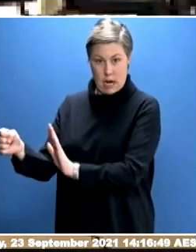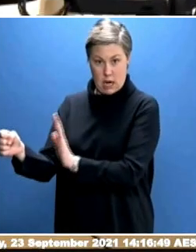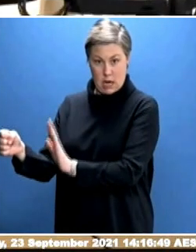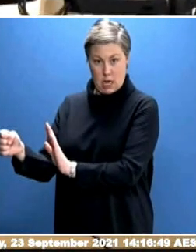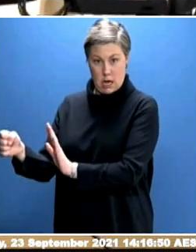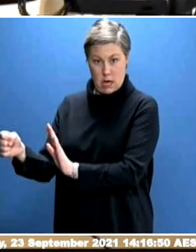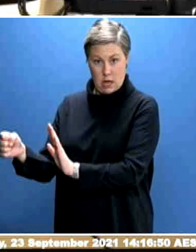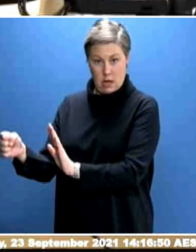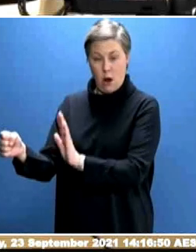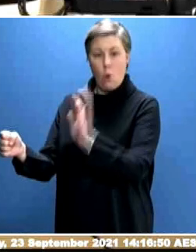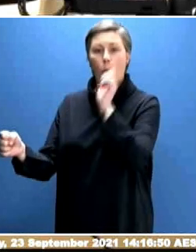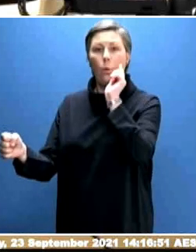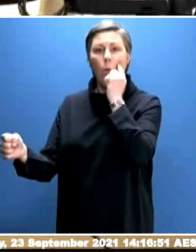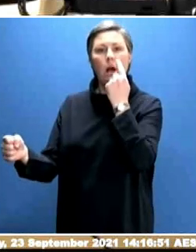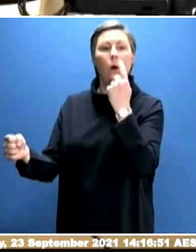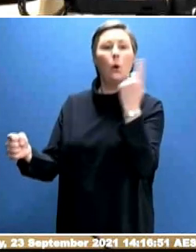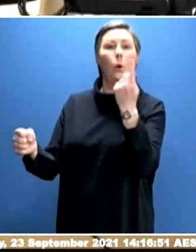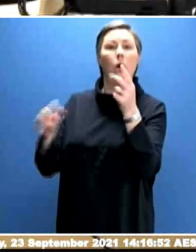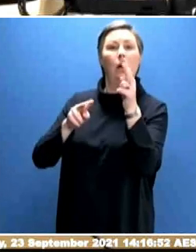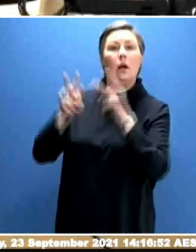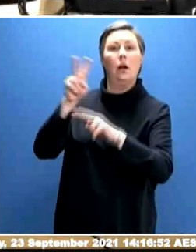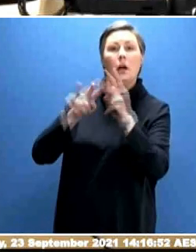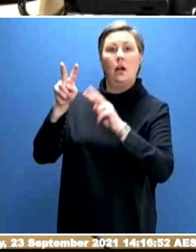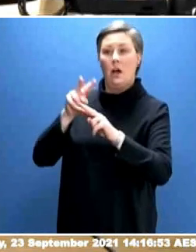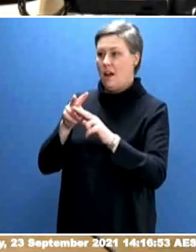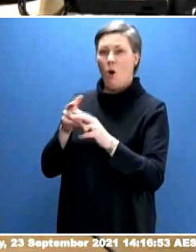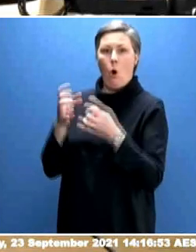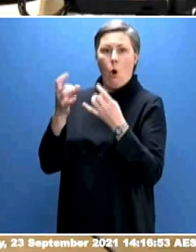the provider or the practitioner who sees them is off site or comes on site.